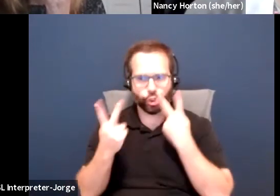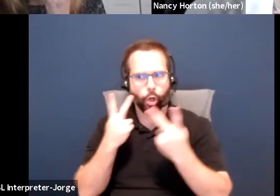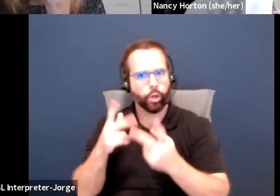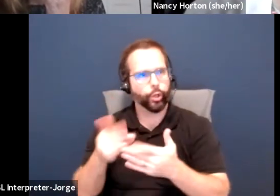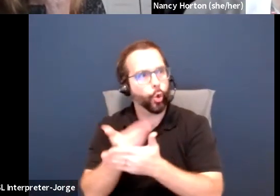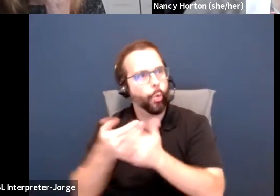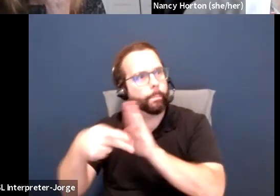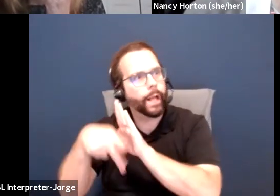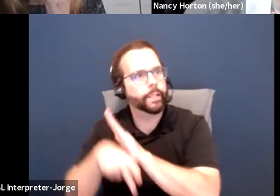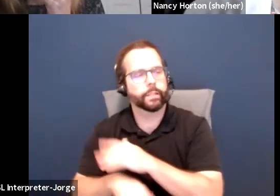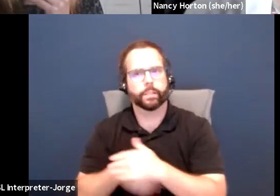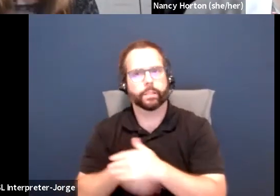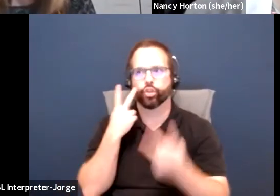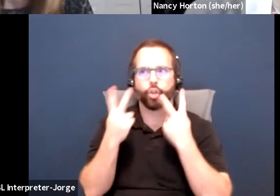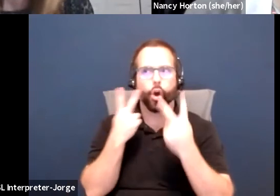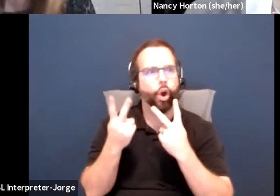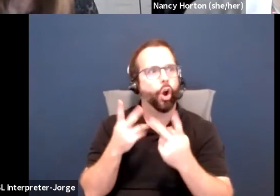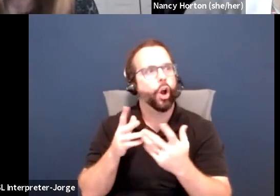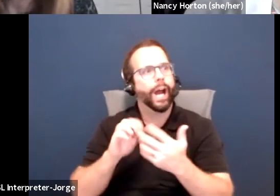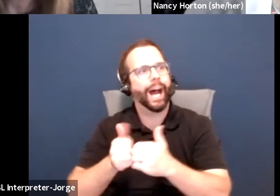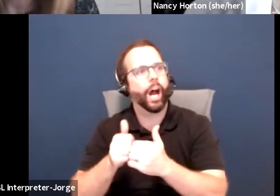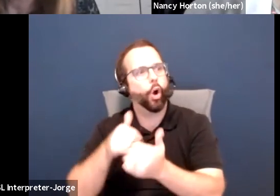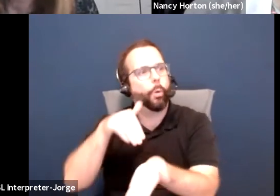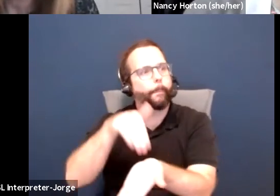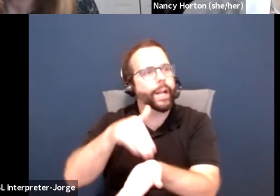of the pandemic when we started seeing